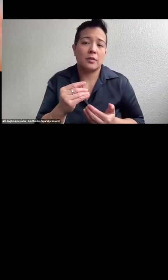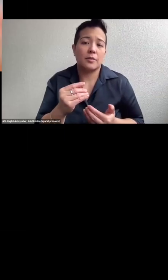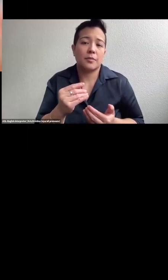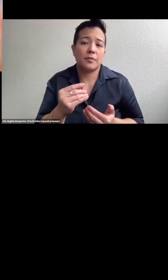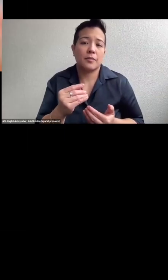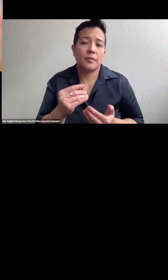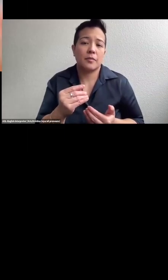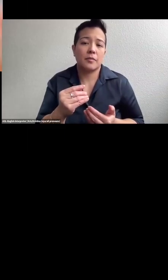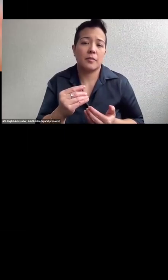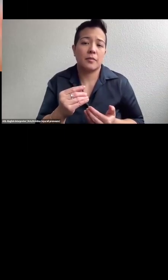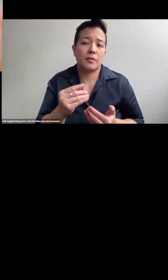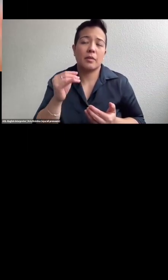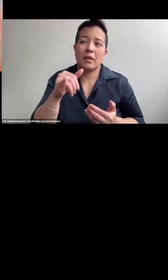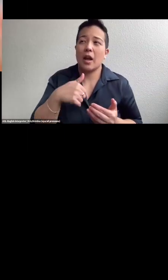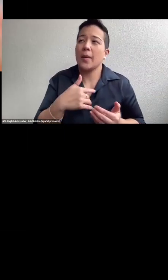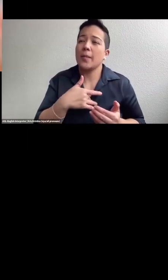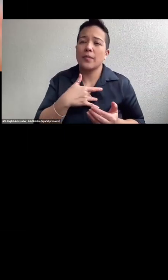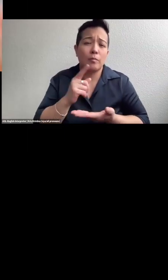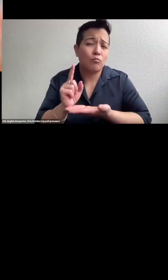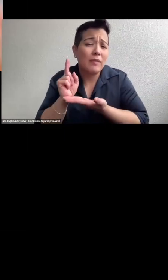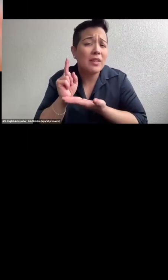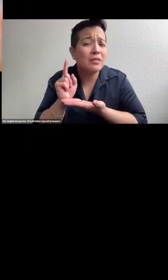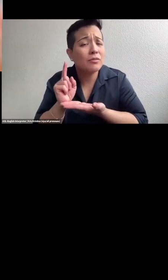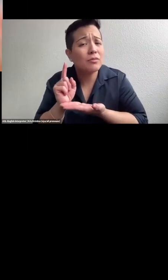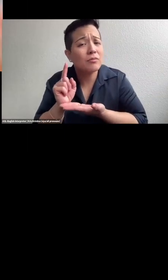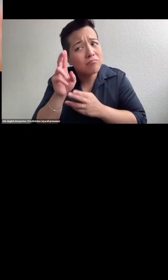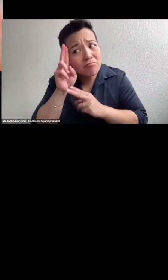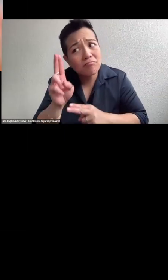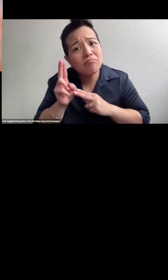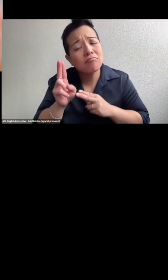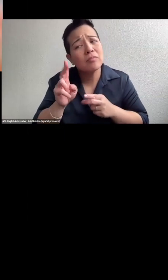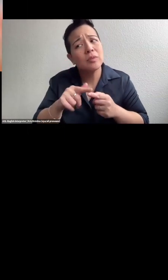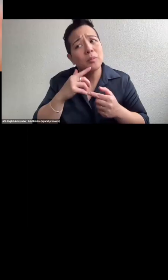that I feel privileged to be able to have a family,